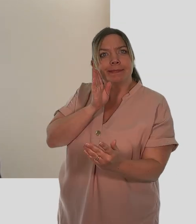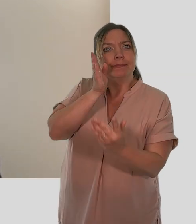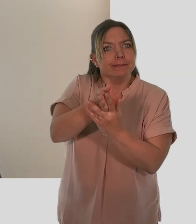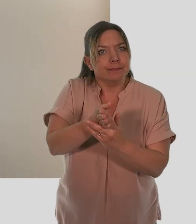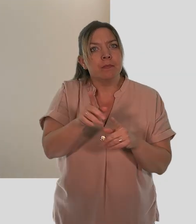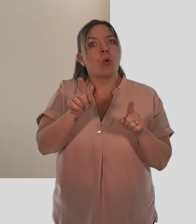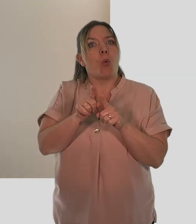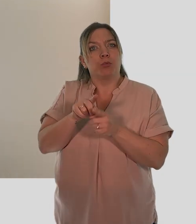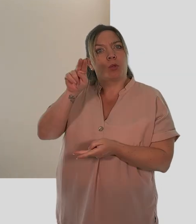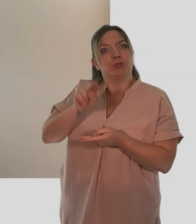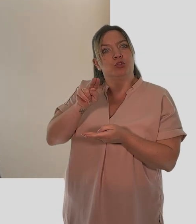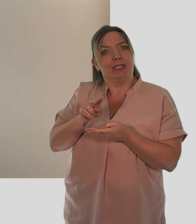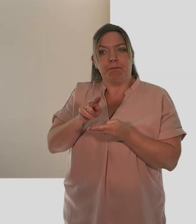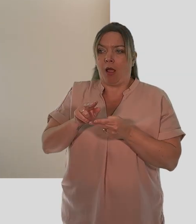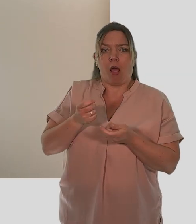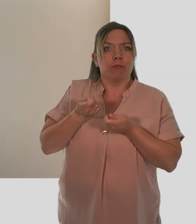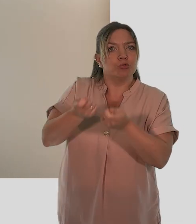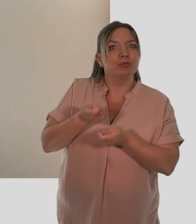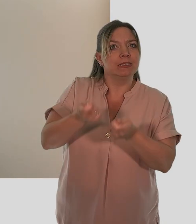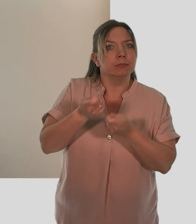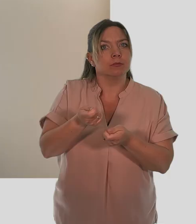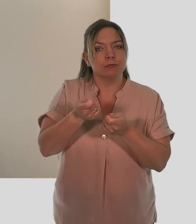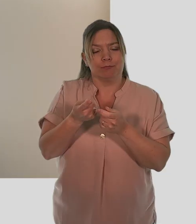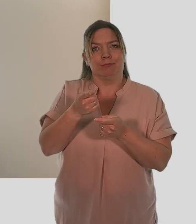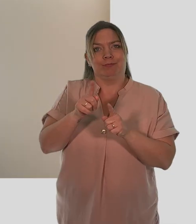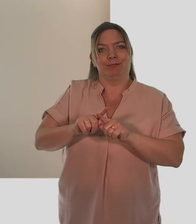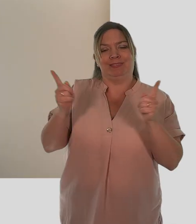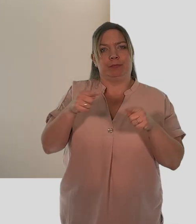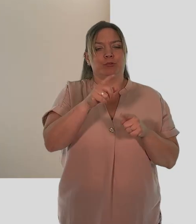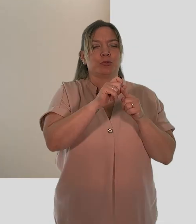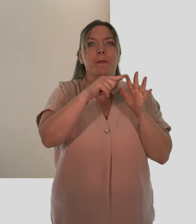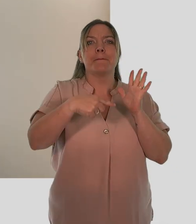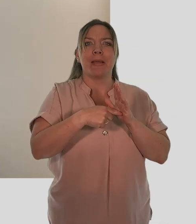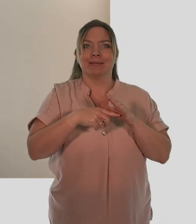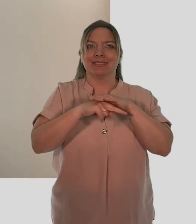the potential for more equitable access to dementia diagnostics is promising.